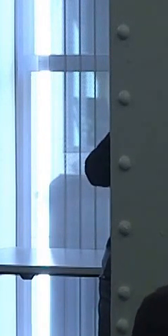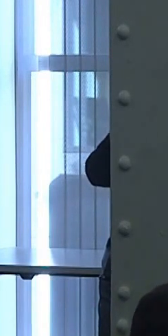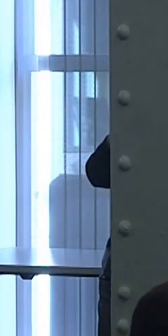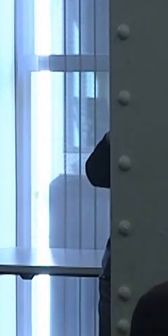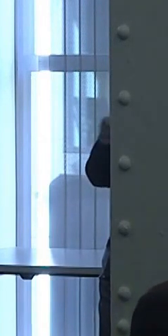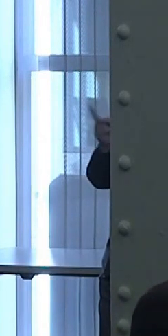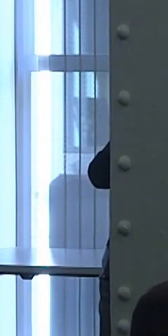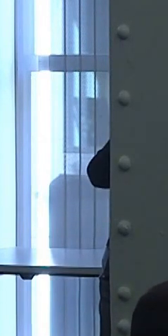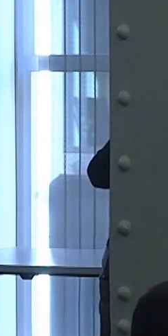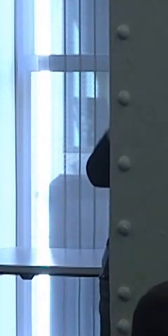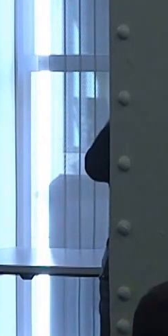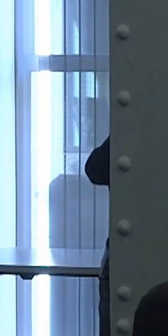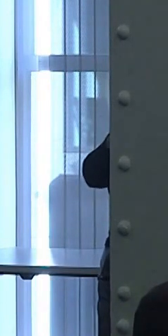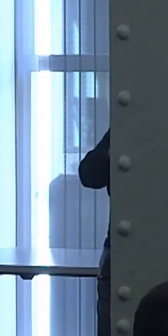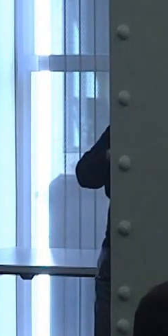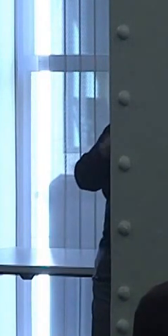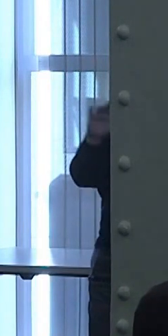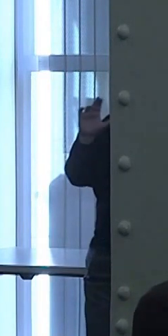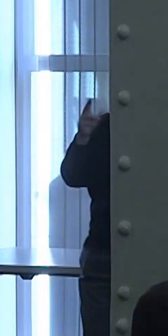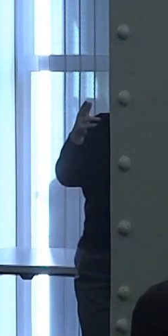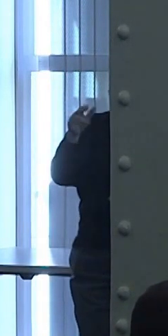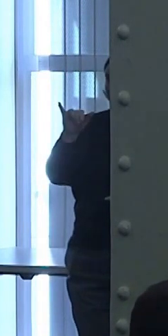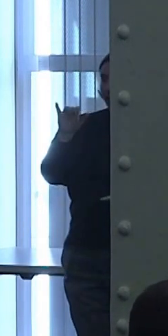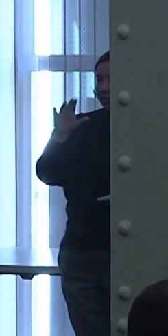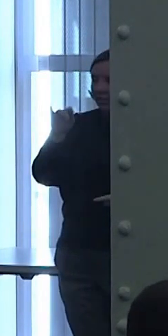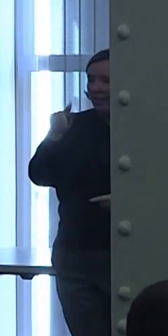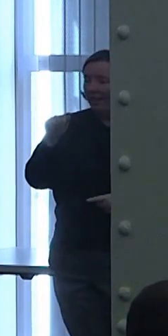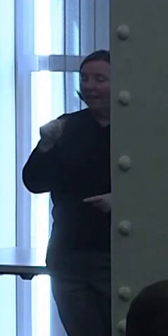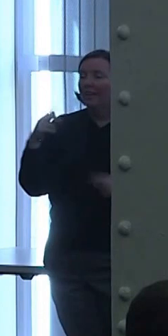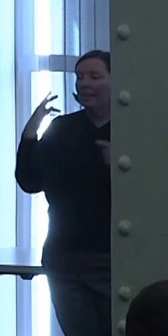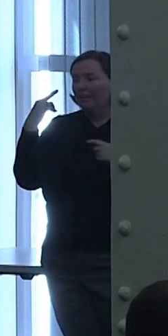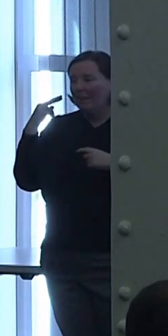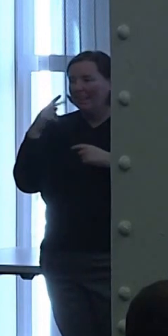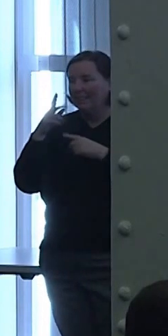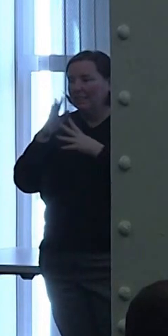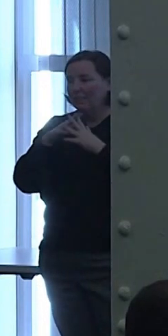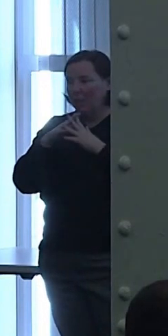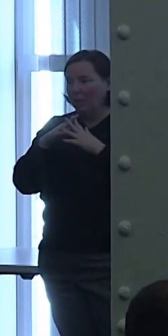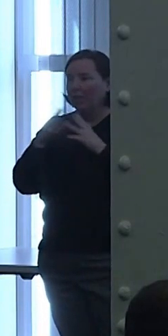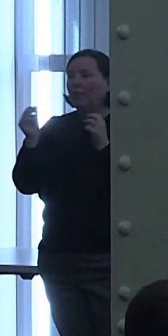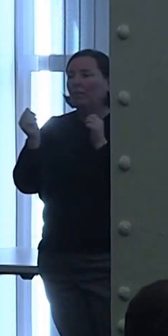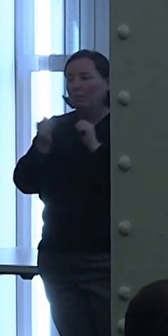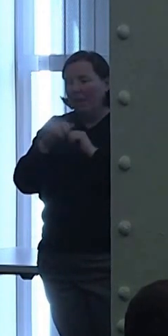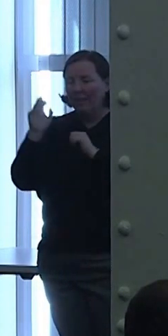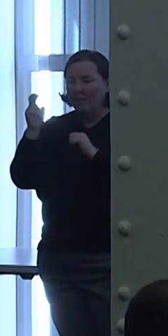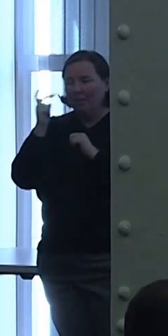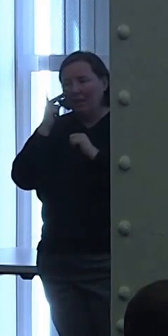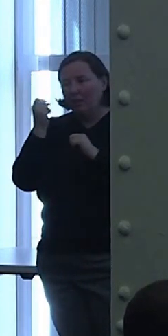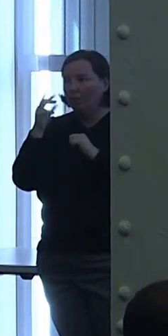So, first off, I consider myself Chicana, which is Mexican-American, with political or that focus.